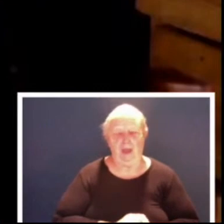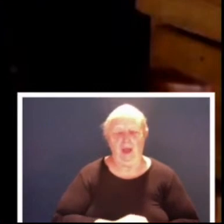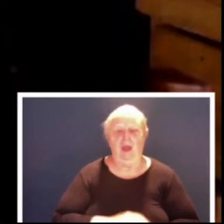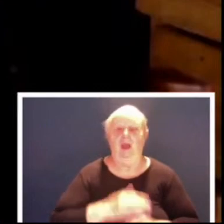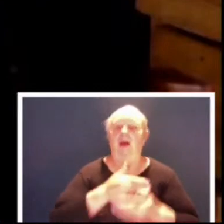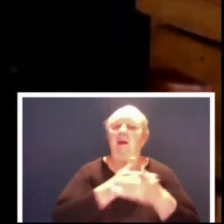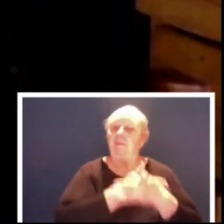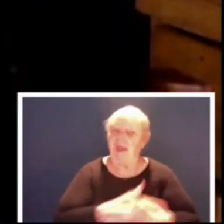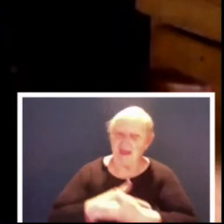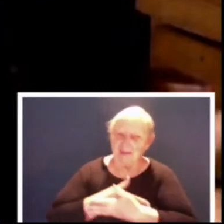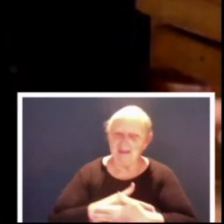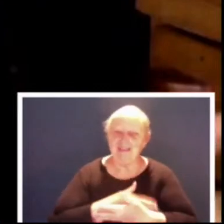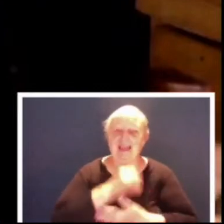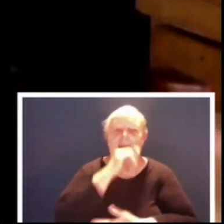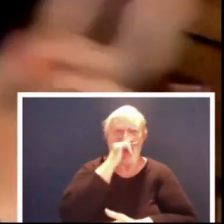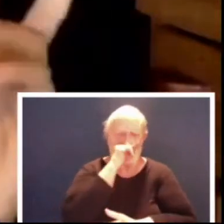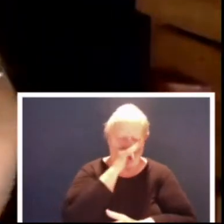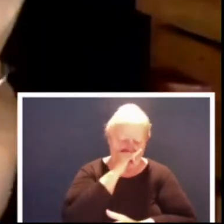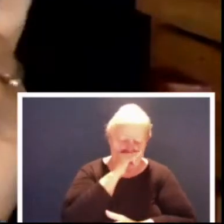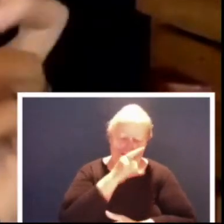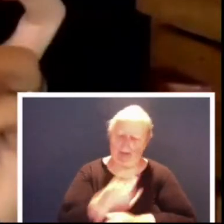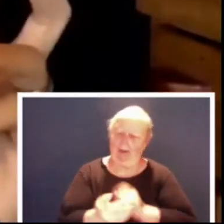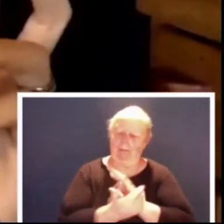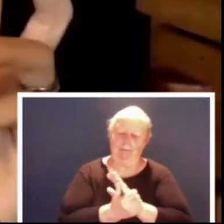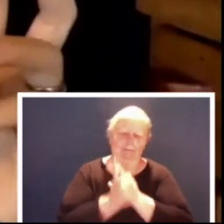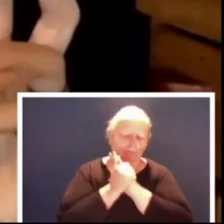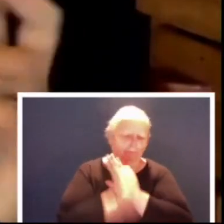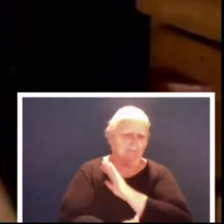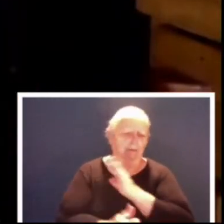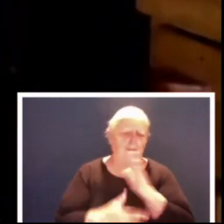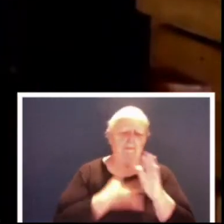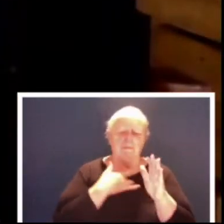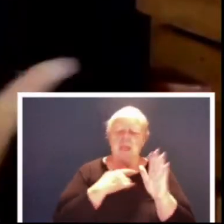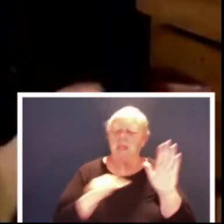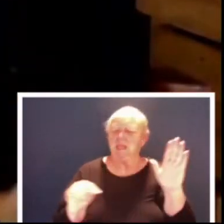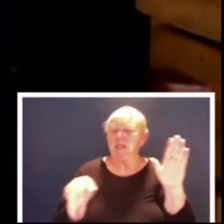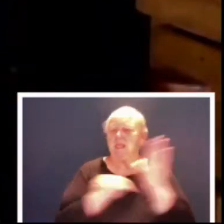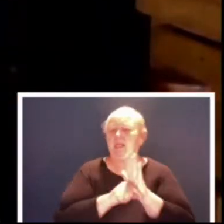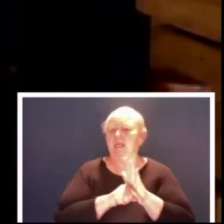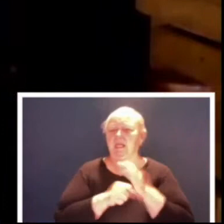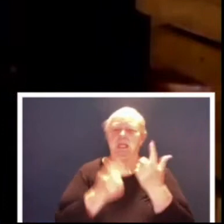Where they can feel these negative emotions. Like the fact that's even a thing